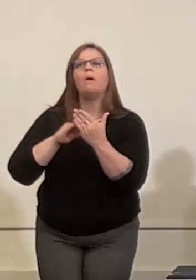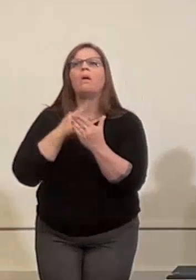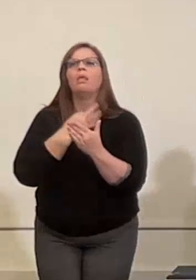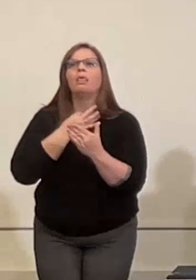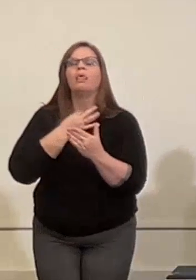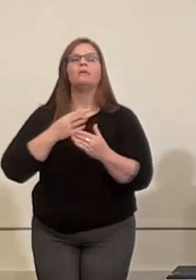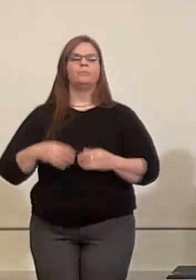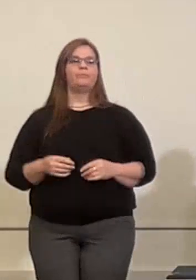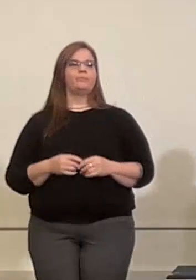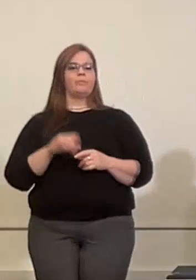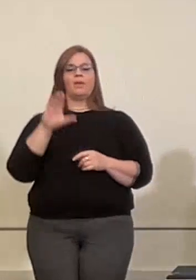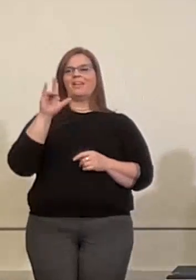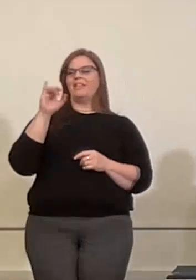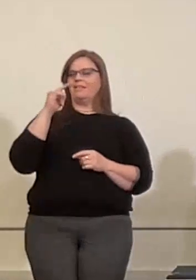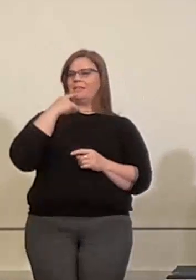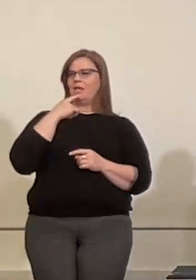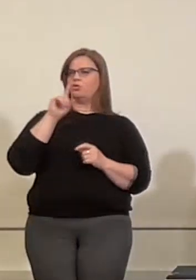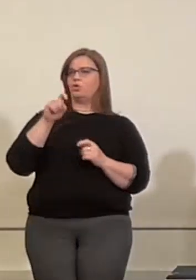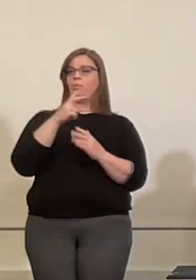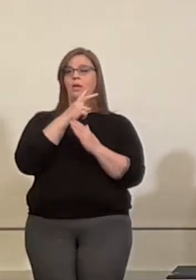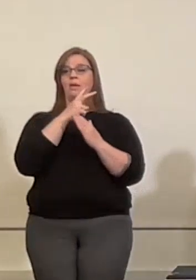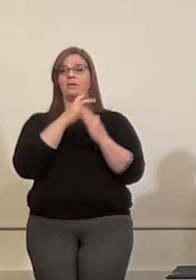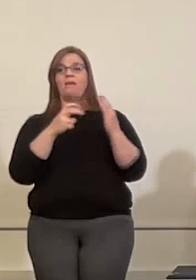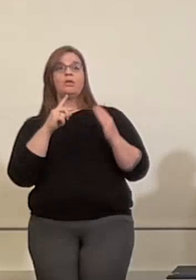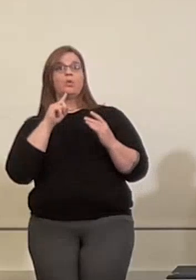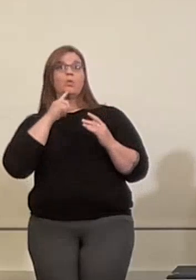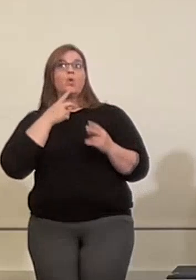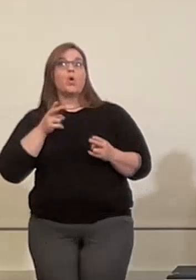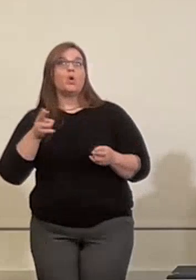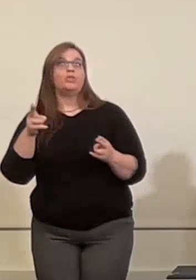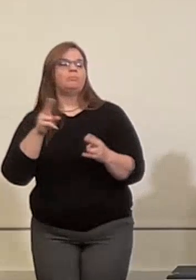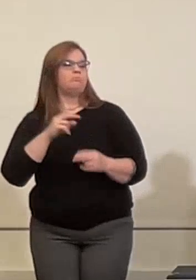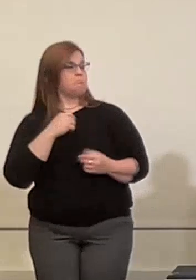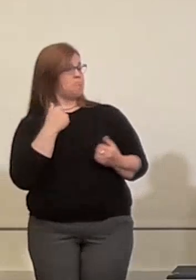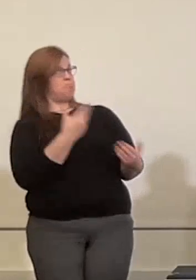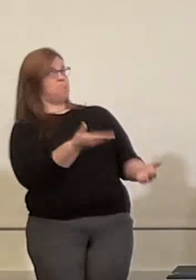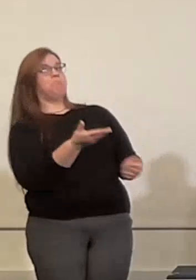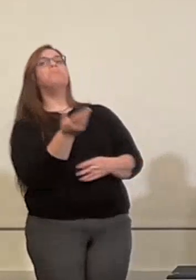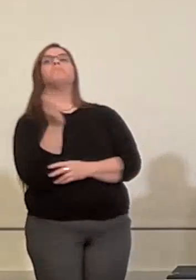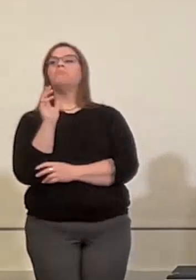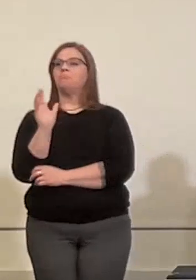I totally should we should we dive into urgency. Yeah. Go ahead. What?